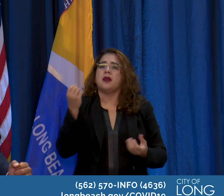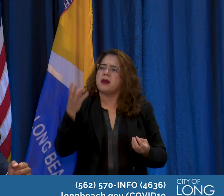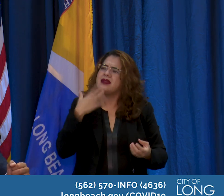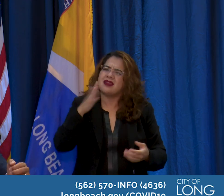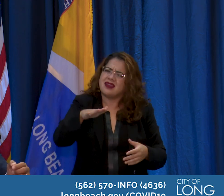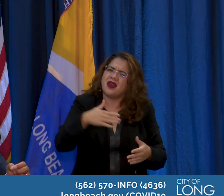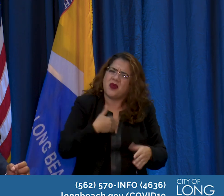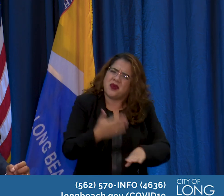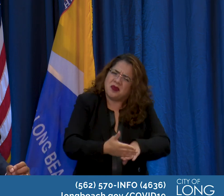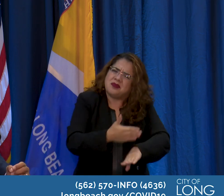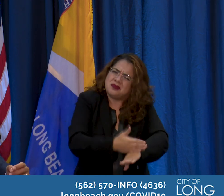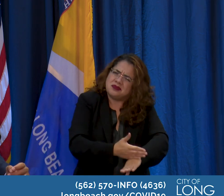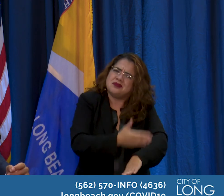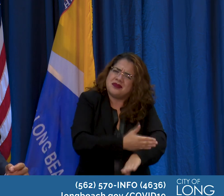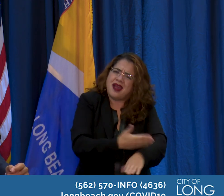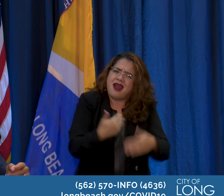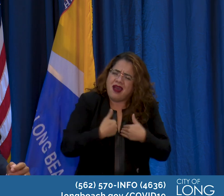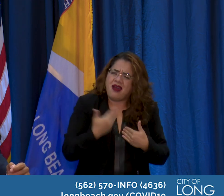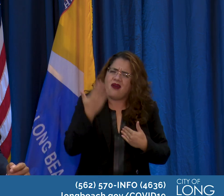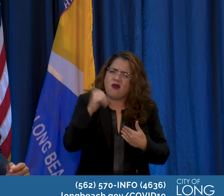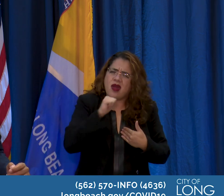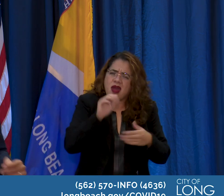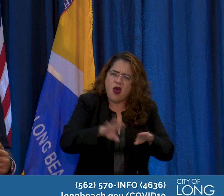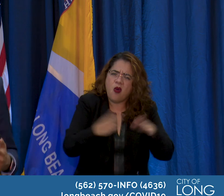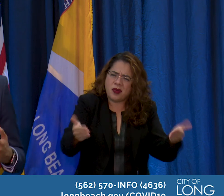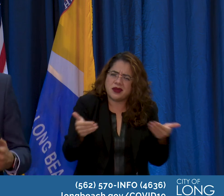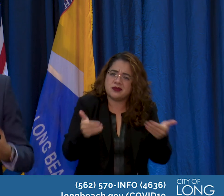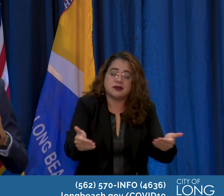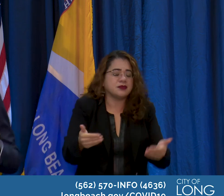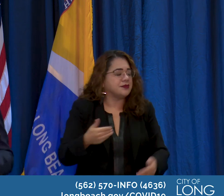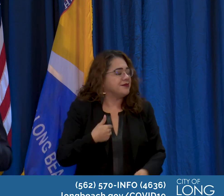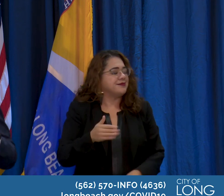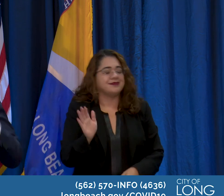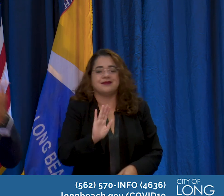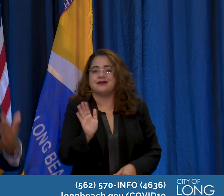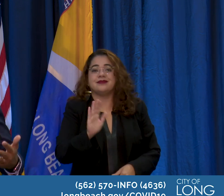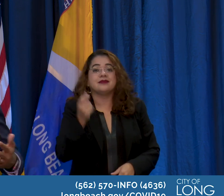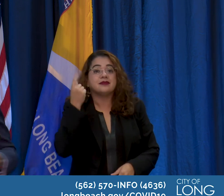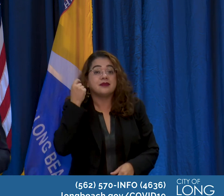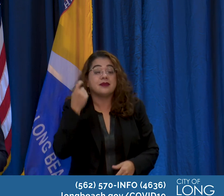The truth is we're doing better because we are limited in what is actually open.